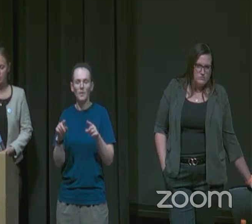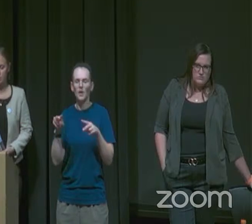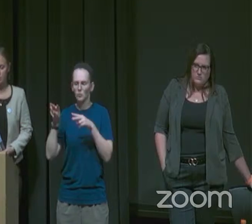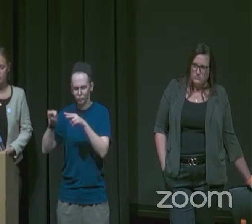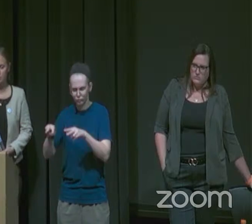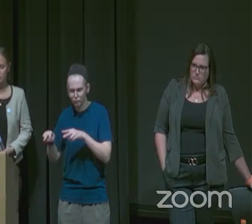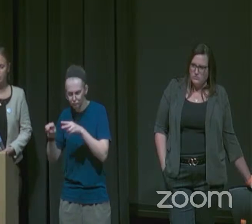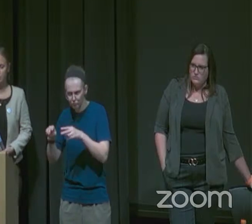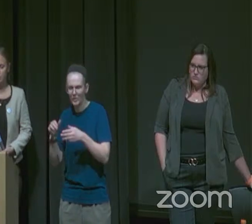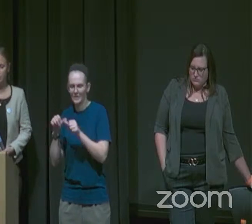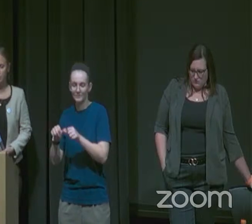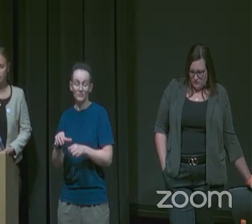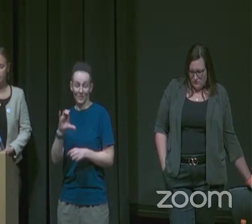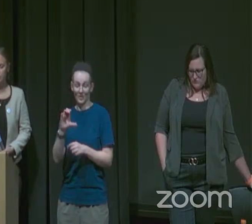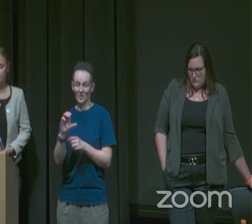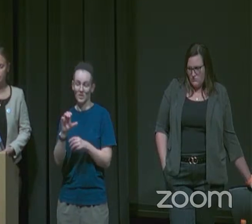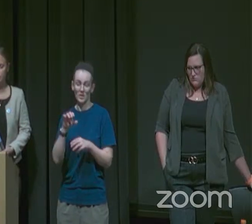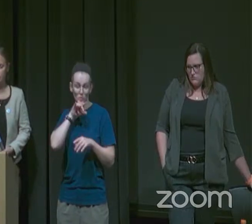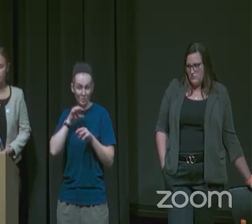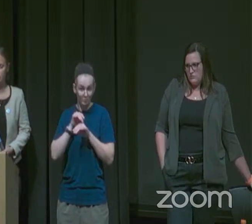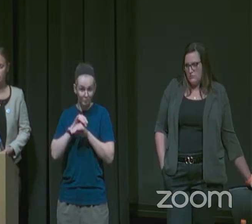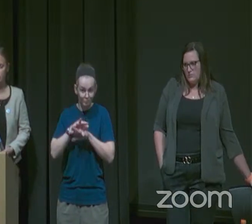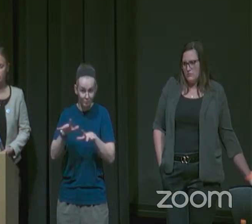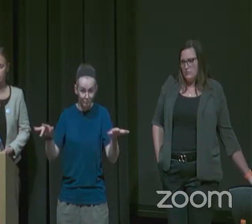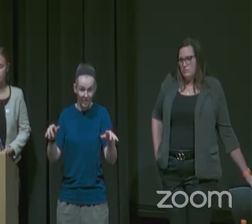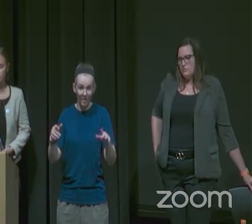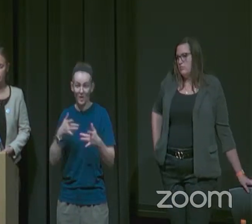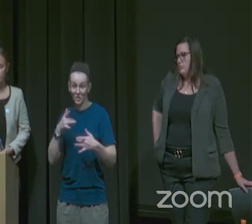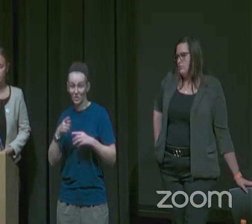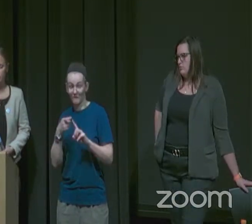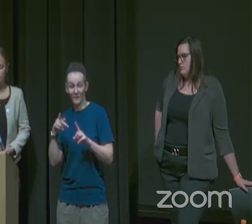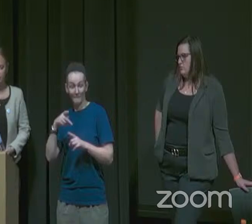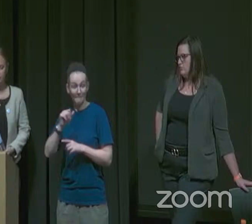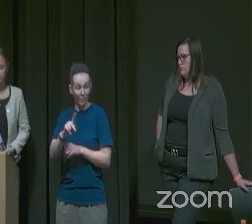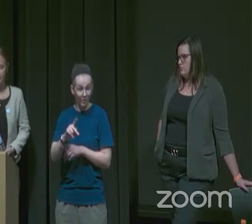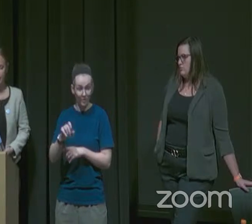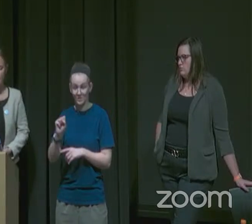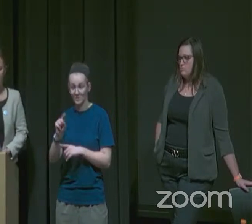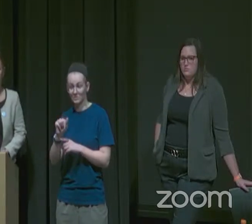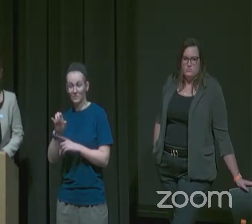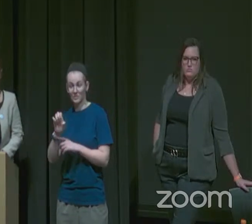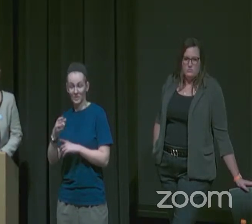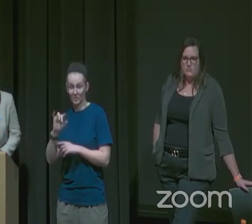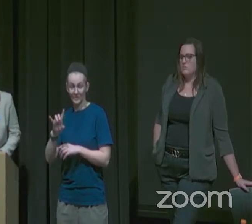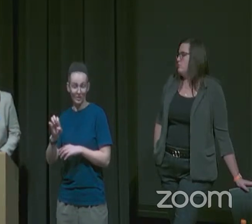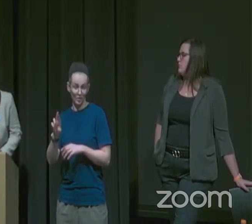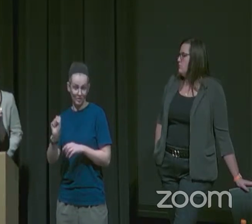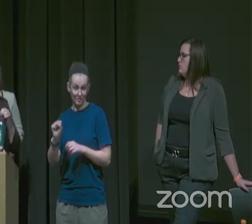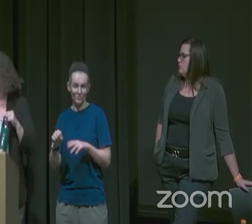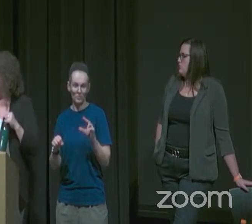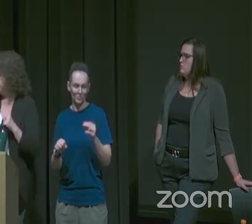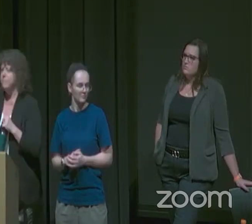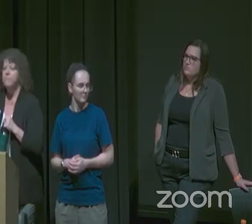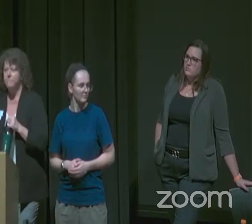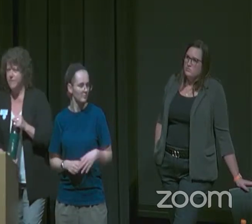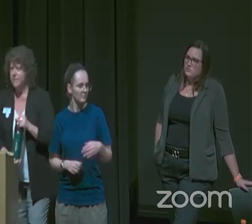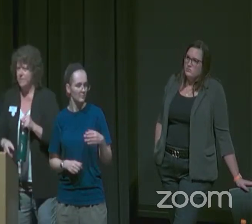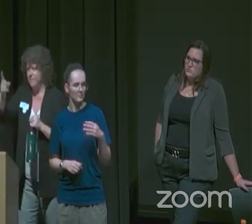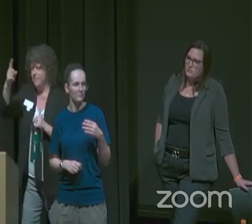contamination no concerns from the metro parks and the stakeholders no Lisa if I could if I you guys